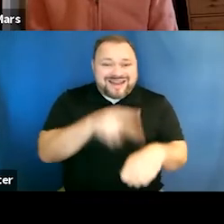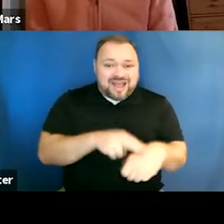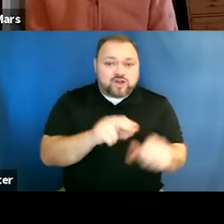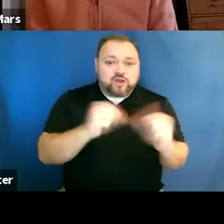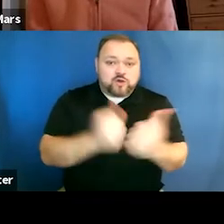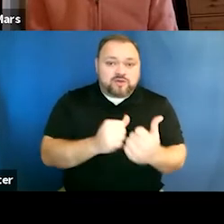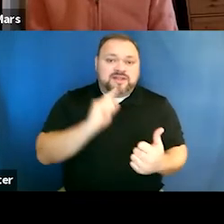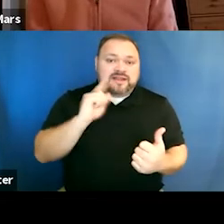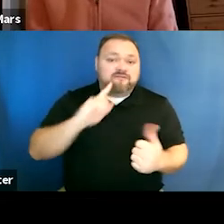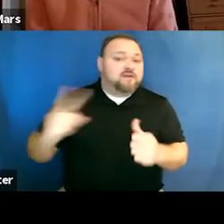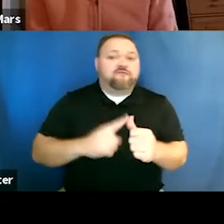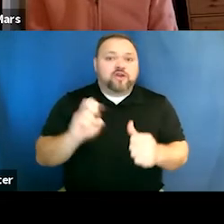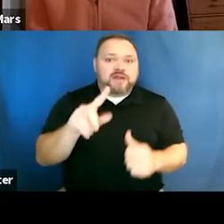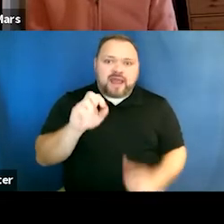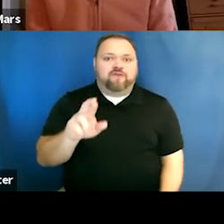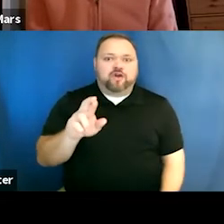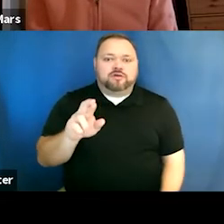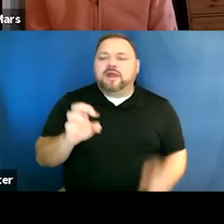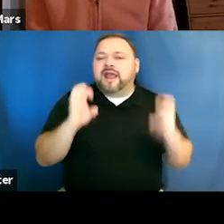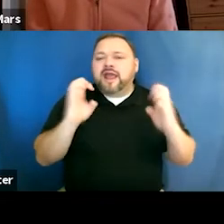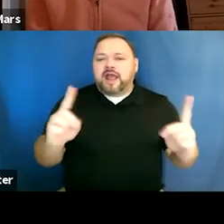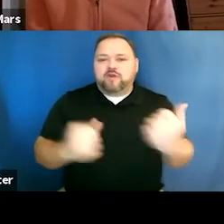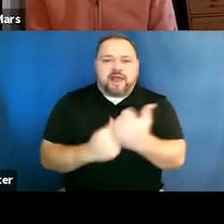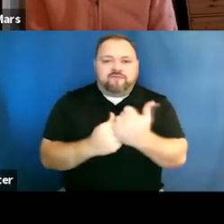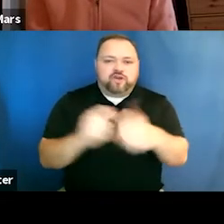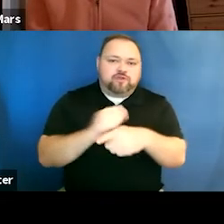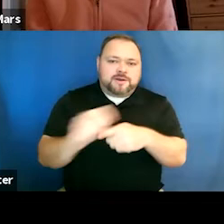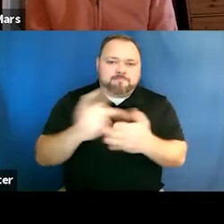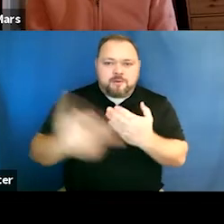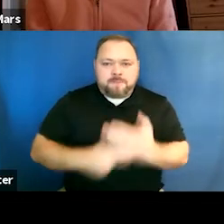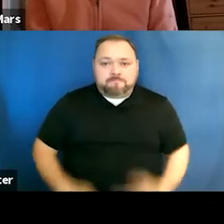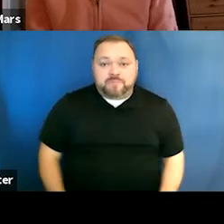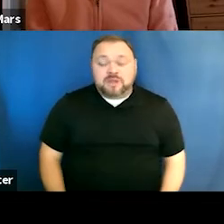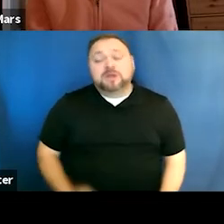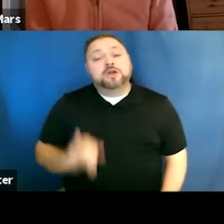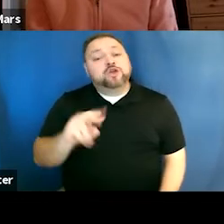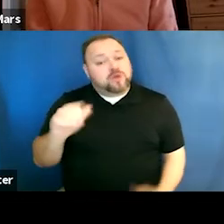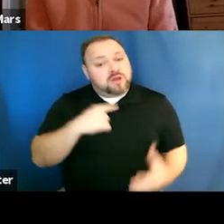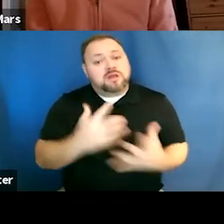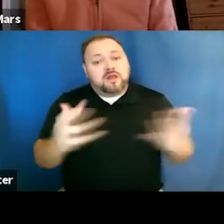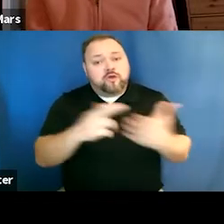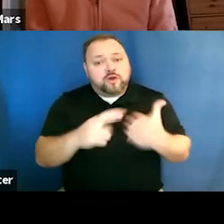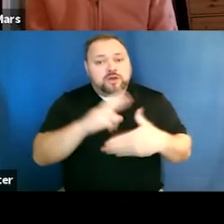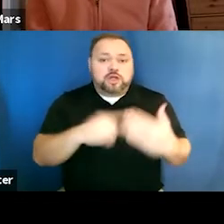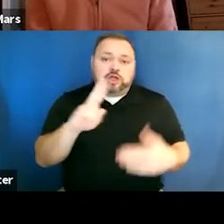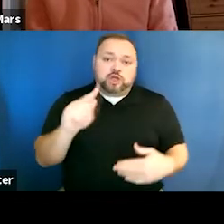the Deaf's first ever education advocate training program. Jodi does extensive research in Utah deaf history,